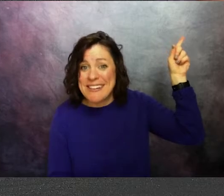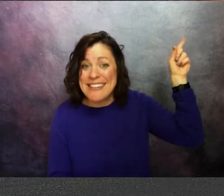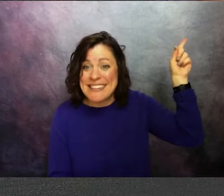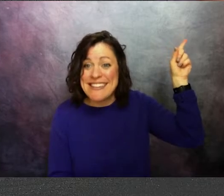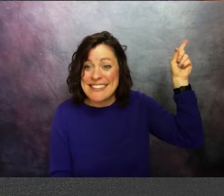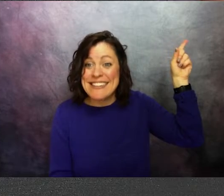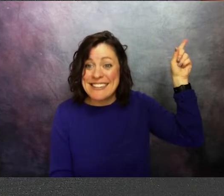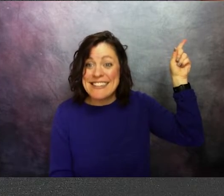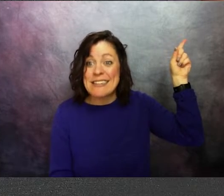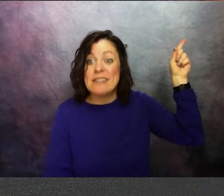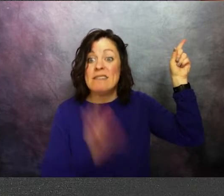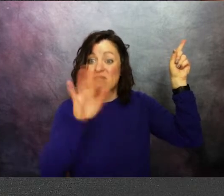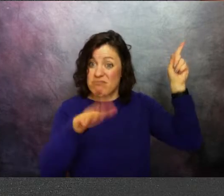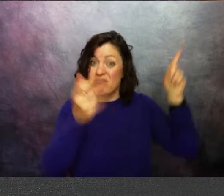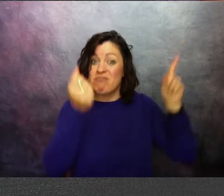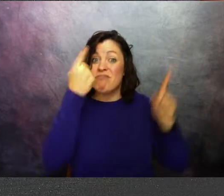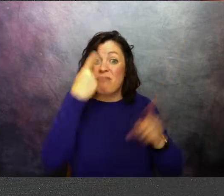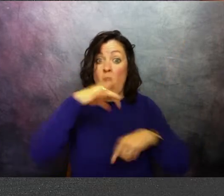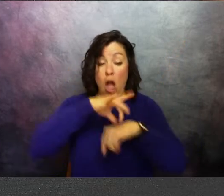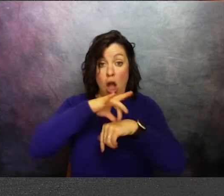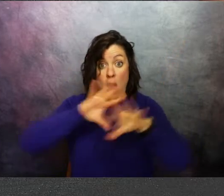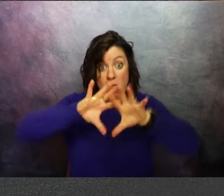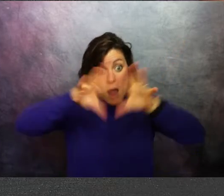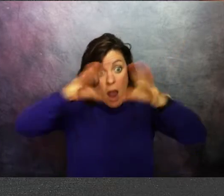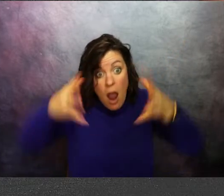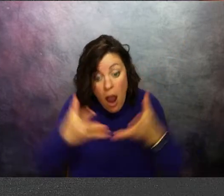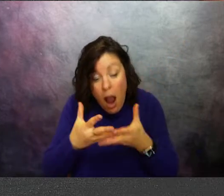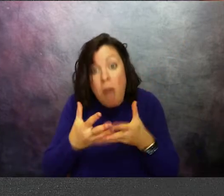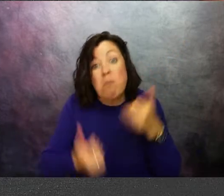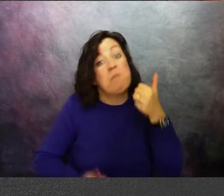And more than half of the earth is made up of water.